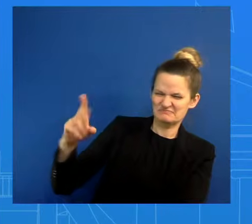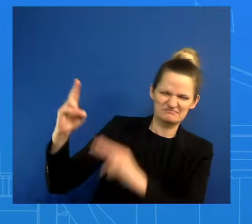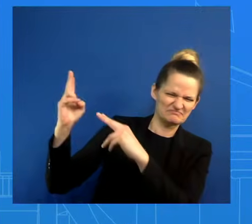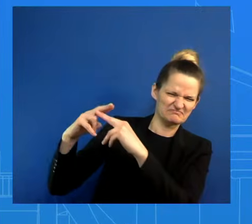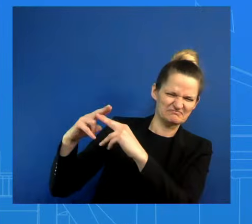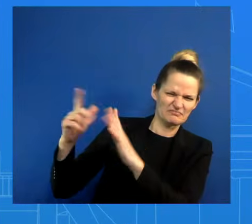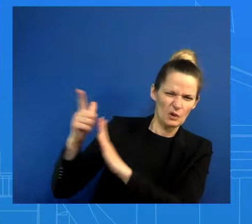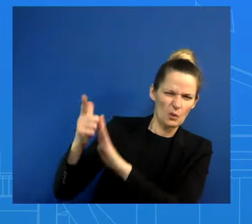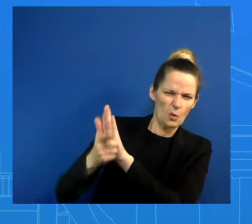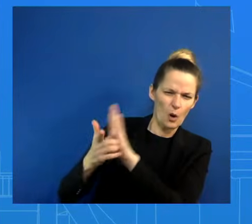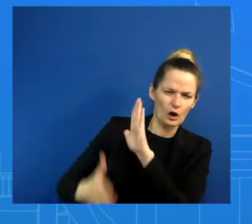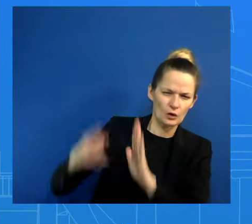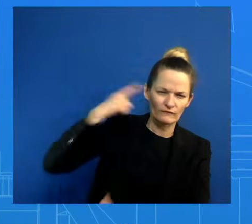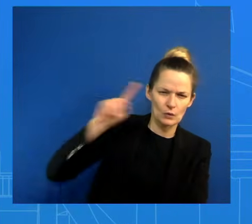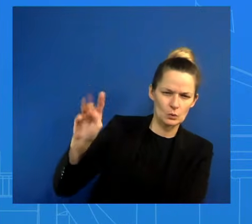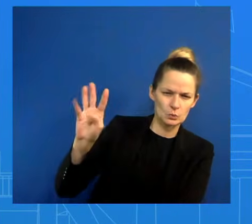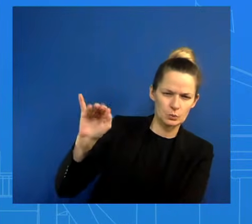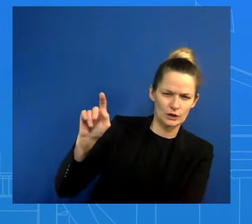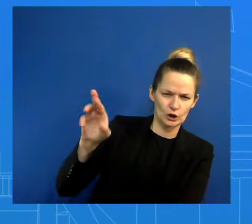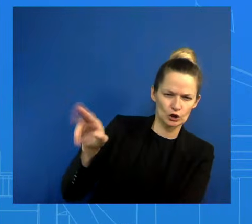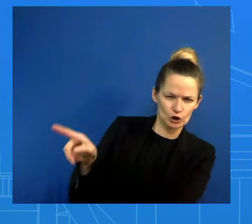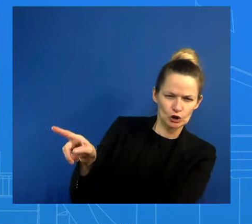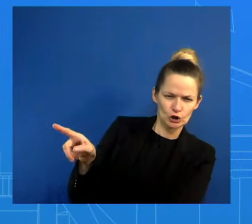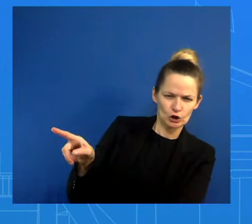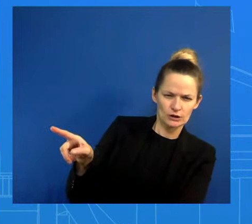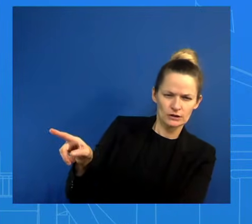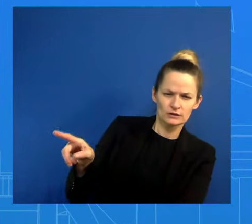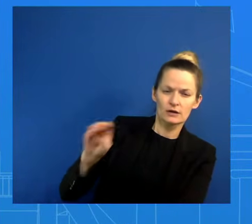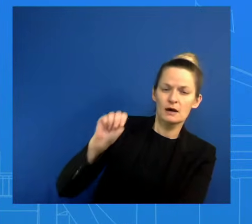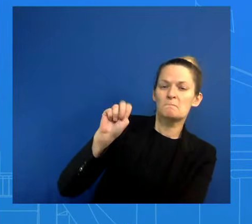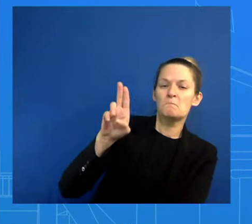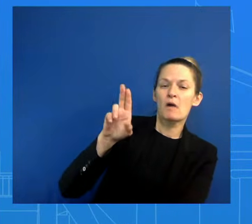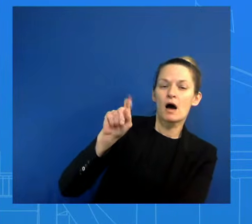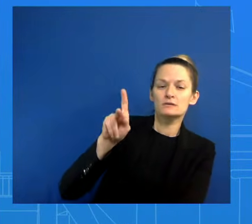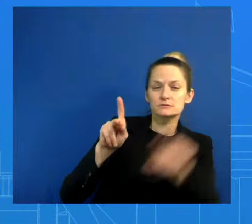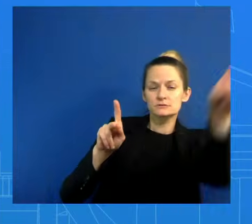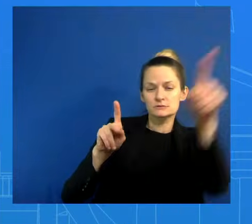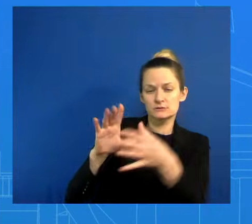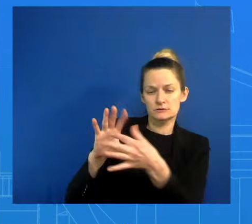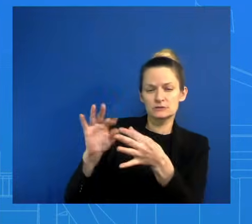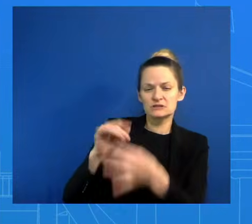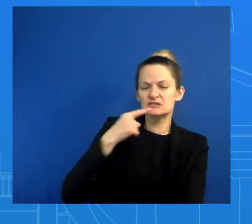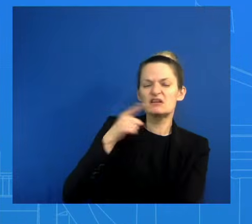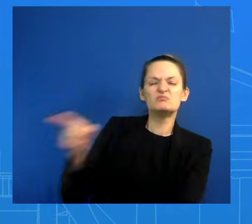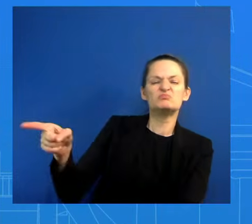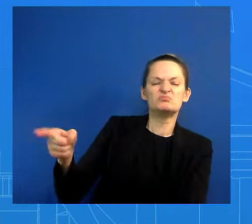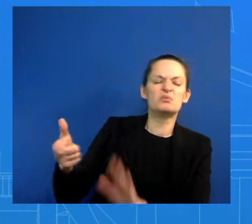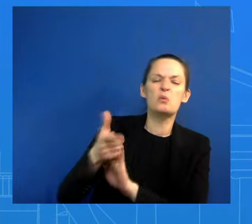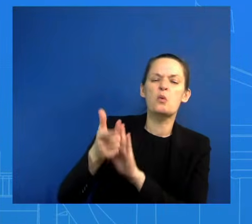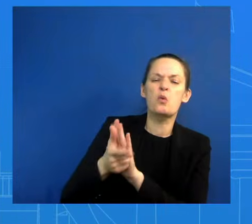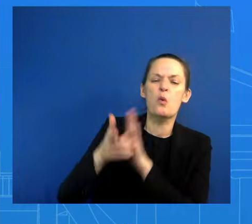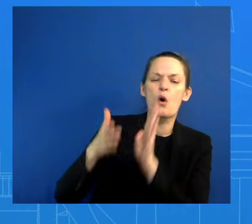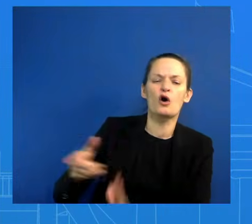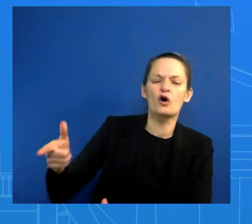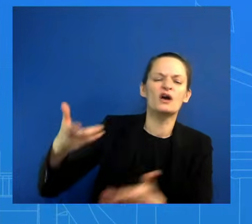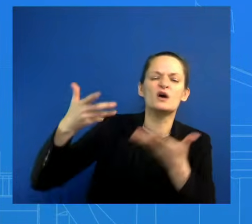And I was wondering if anyone in the Biden administration was in touch with Baker, either regarding moderation decisions that critics call "political censorship"